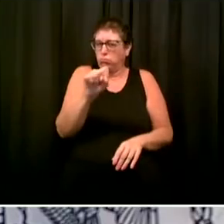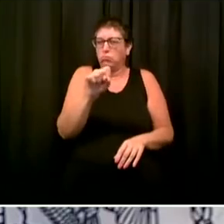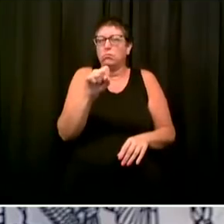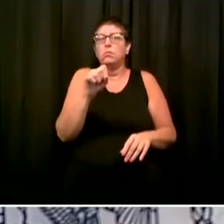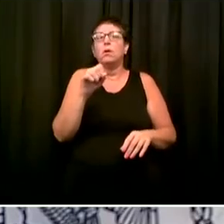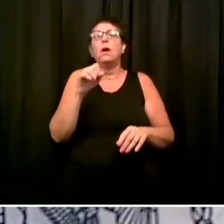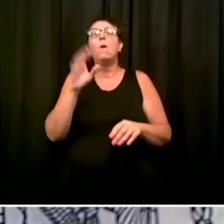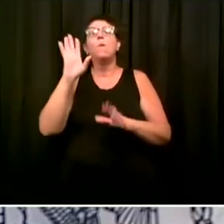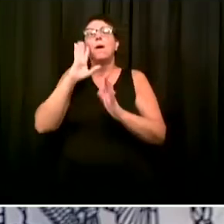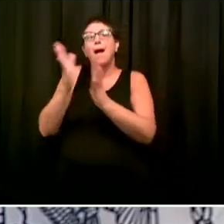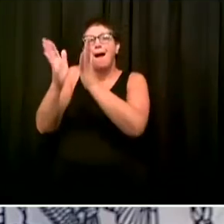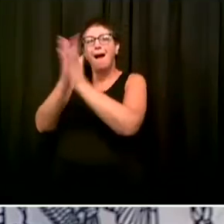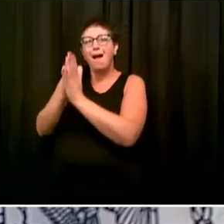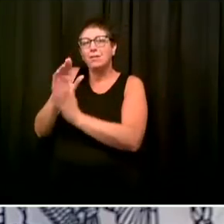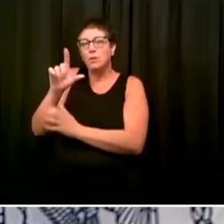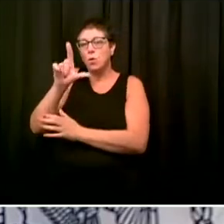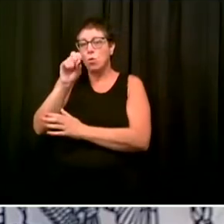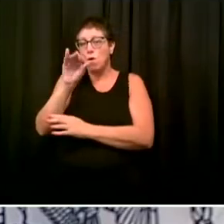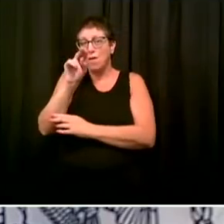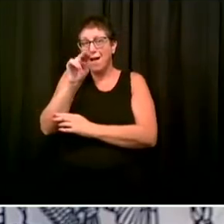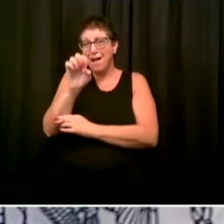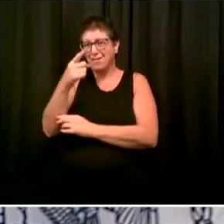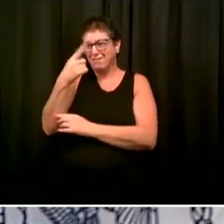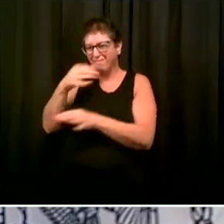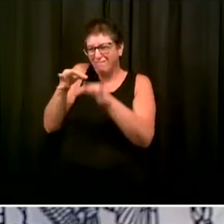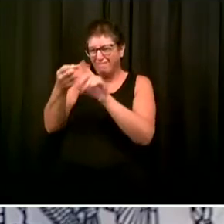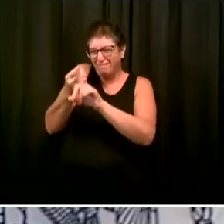FRESH AIR. I WILL LET LORRAINE ESPAK ABOUT